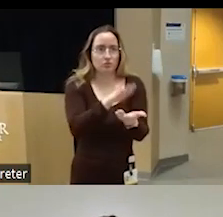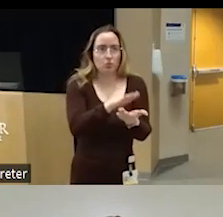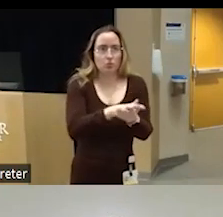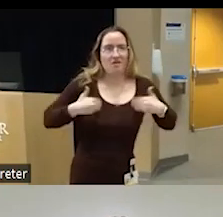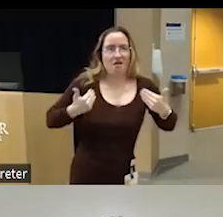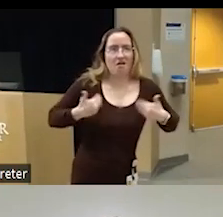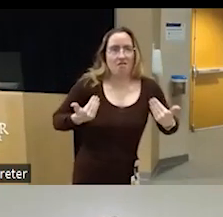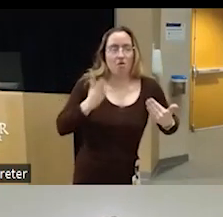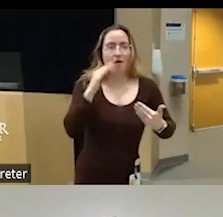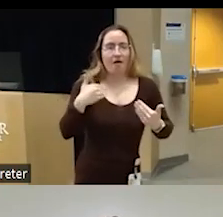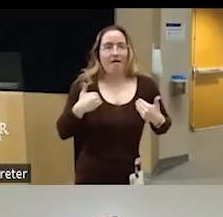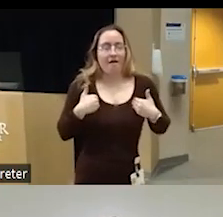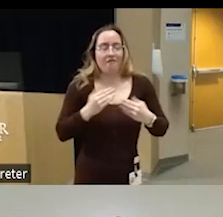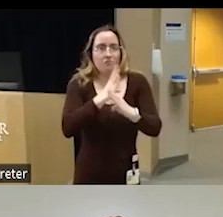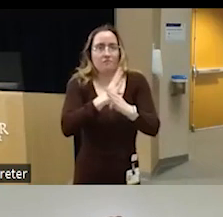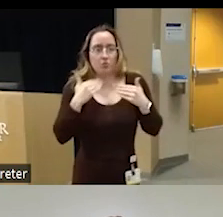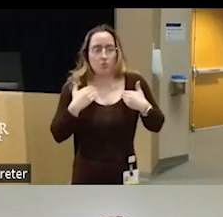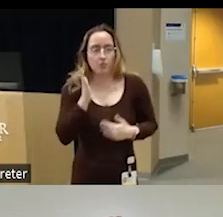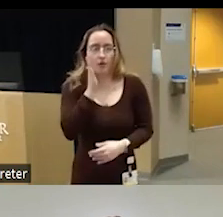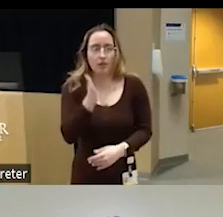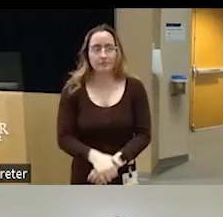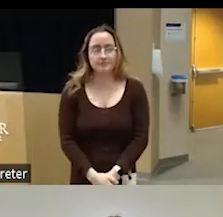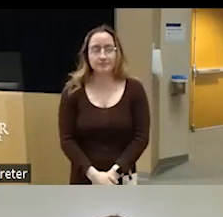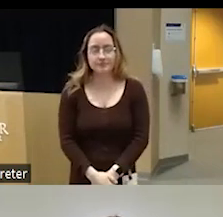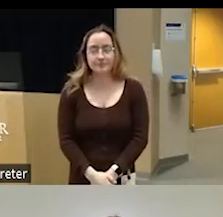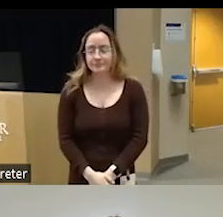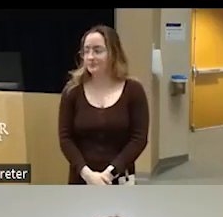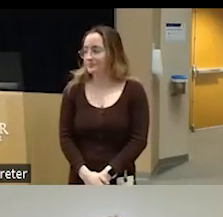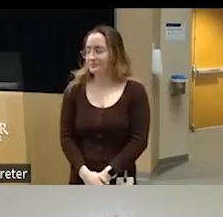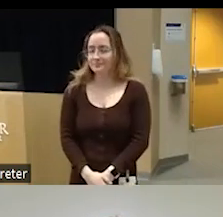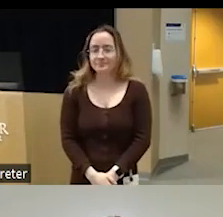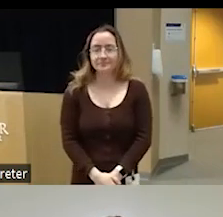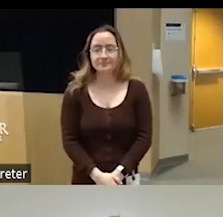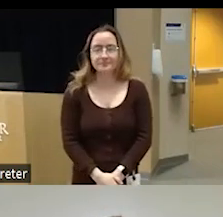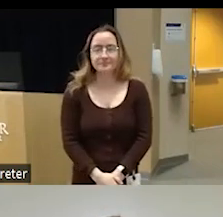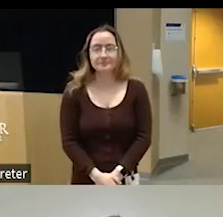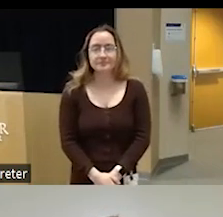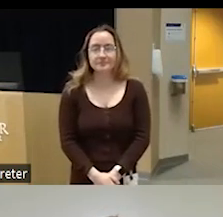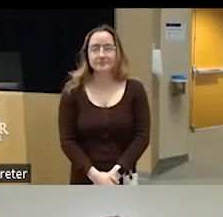Now for some this might be very basic but again, assuming that not everyone is deeply into